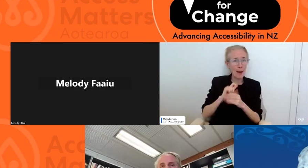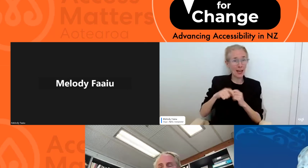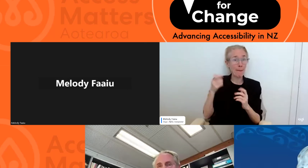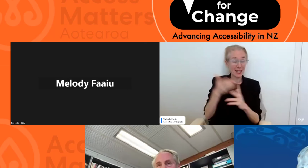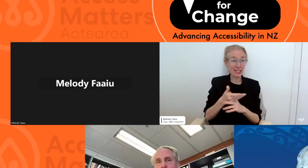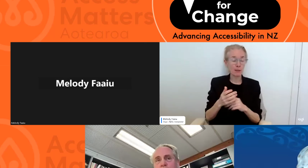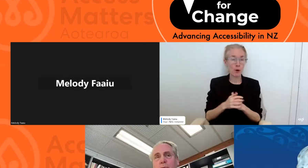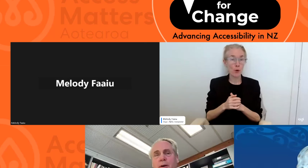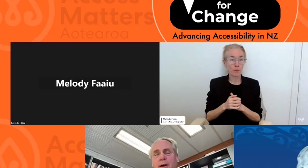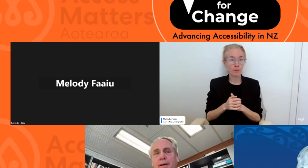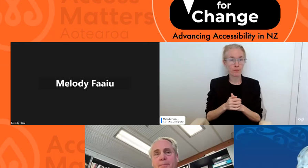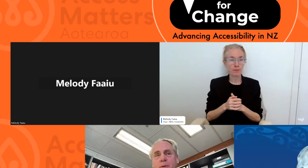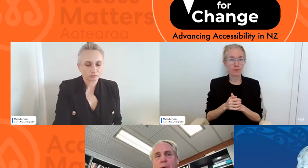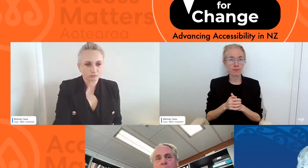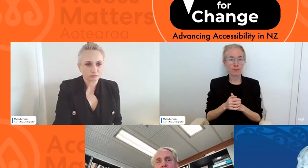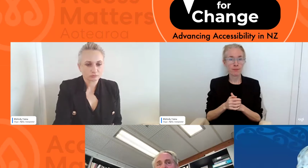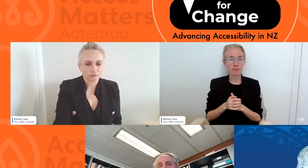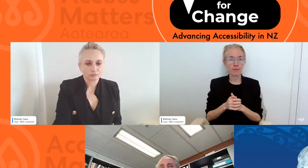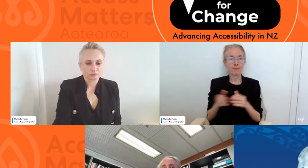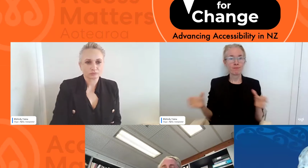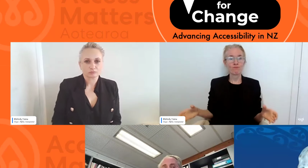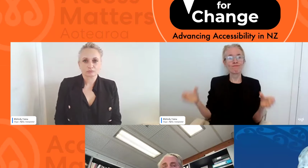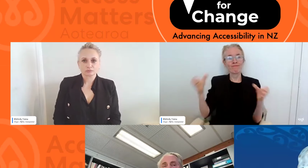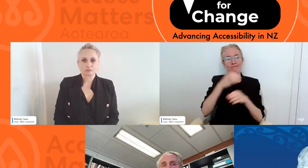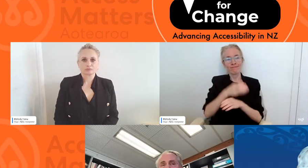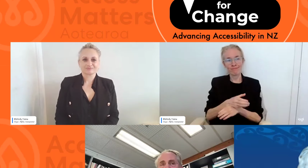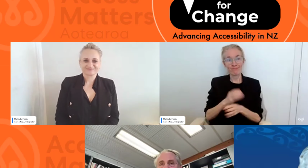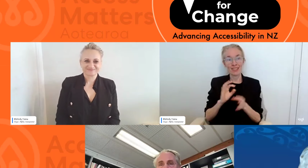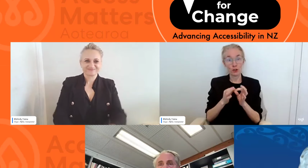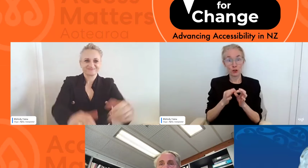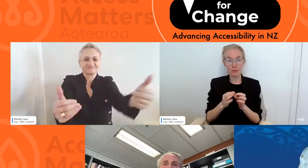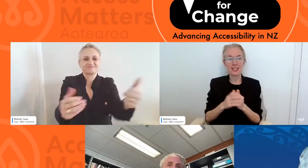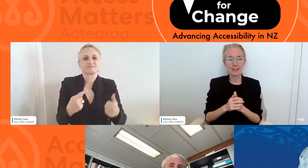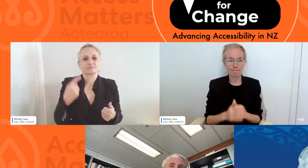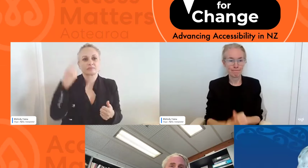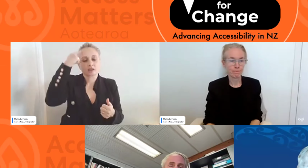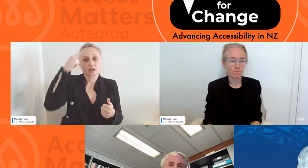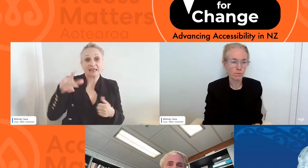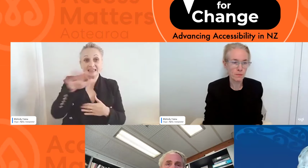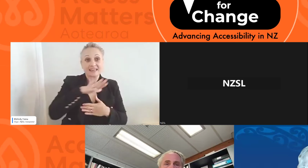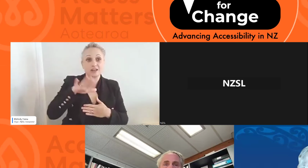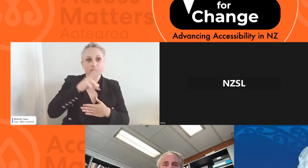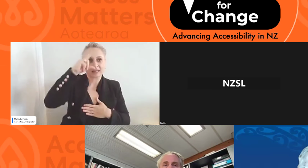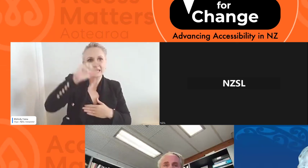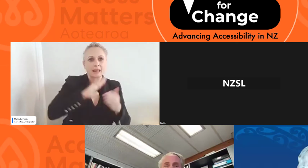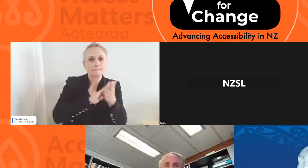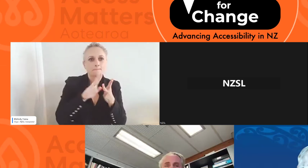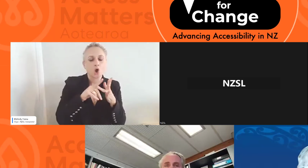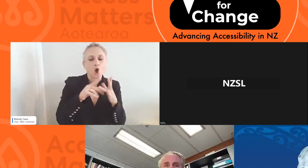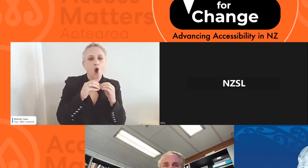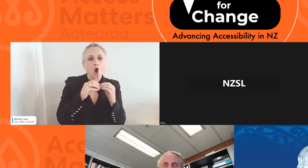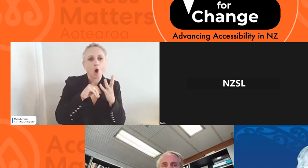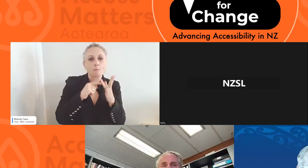we secured a lot of MBIE funding to look at Hobsonville and did a lot of work and go to the science challenge 11 that we were involved